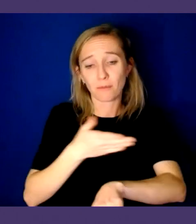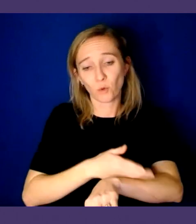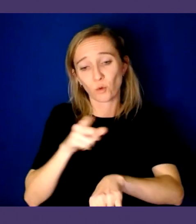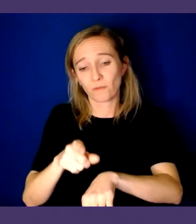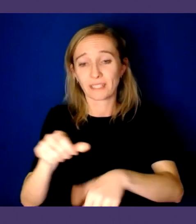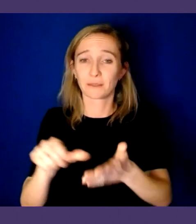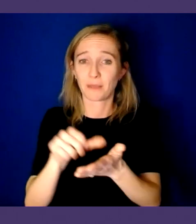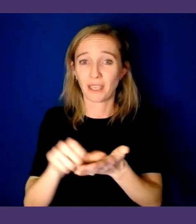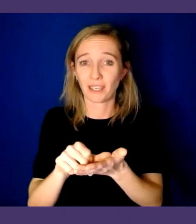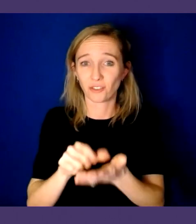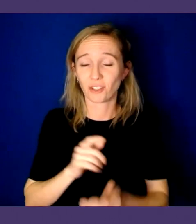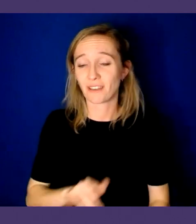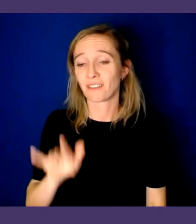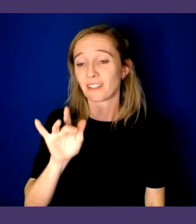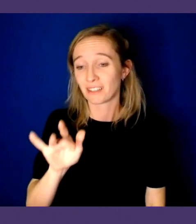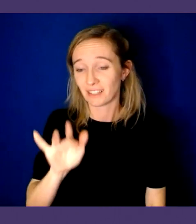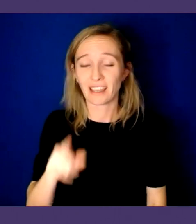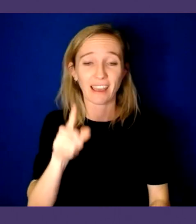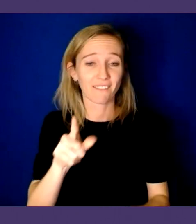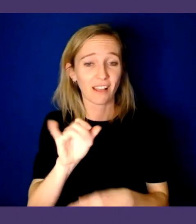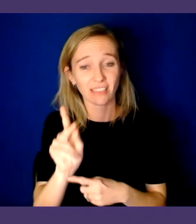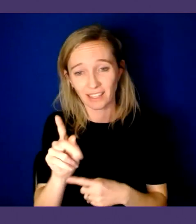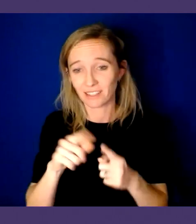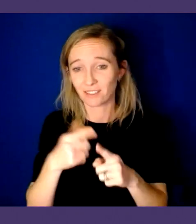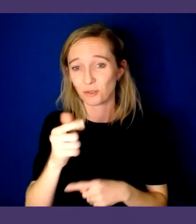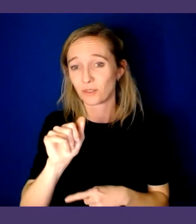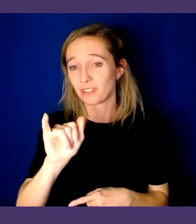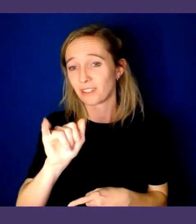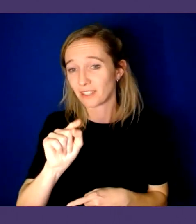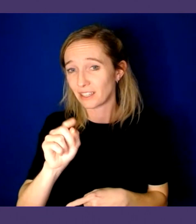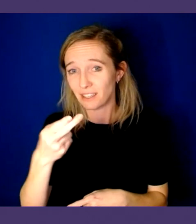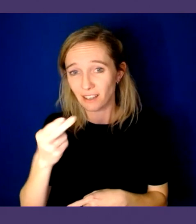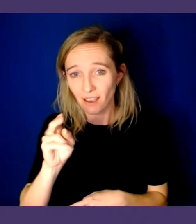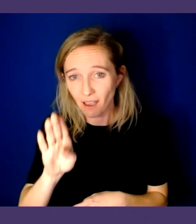and a link to e-mail address, and we welcome you to just fire off a quick message